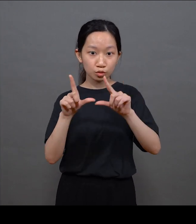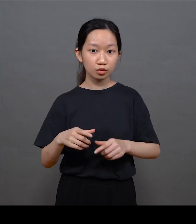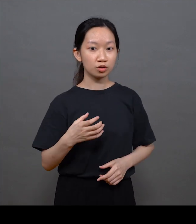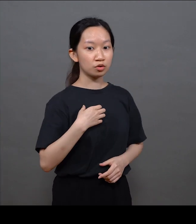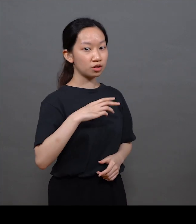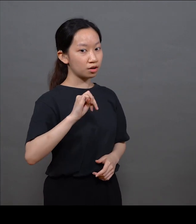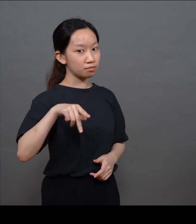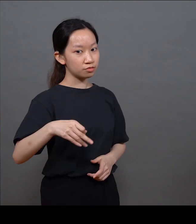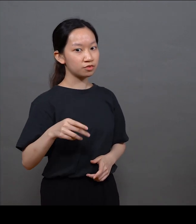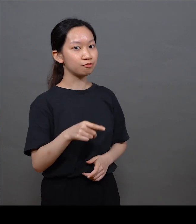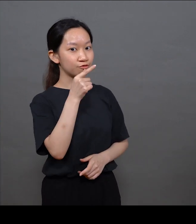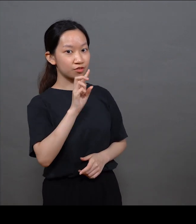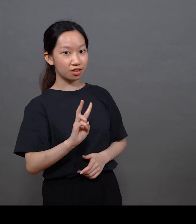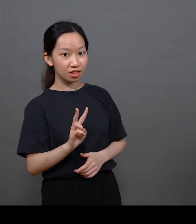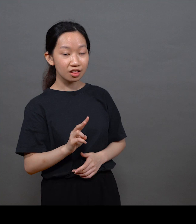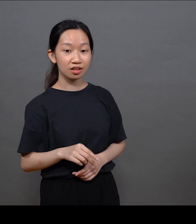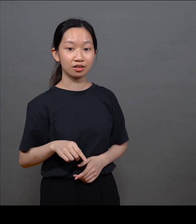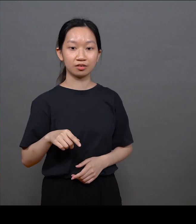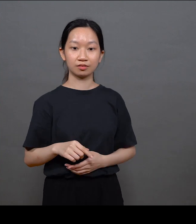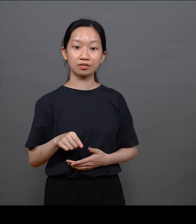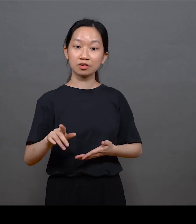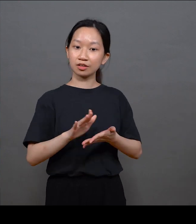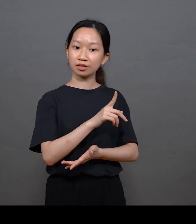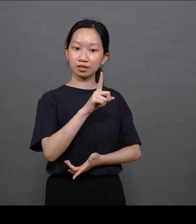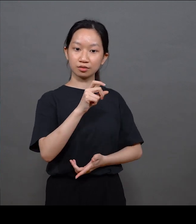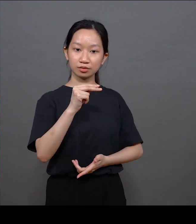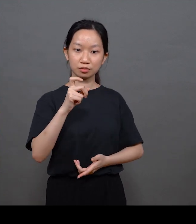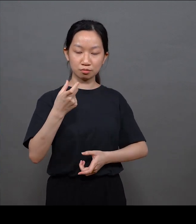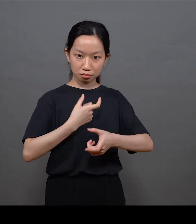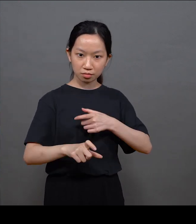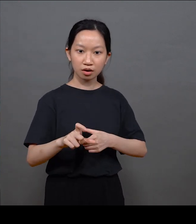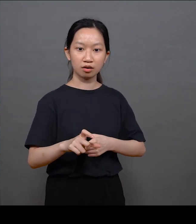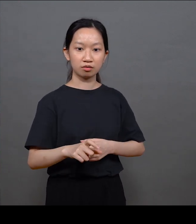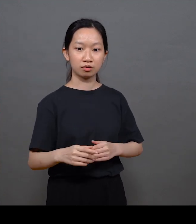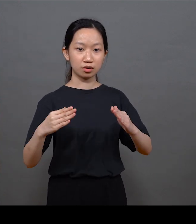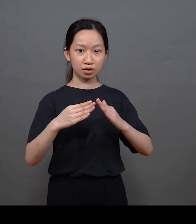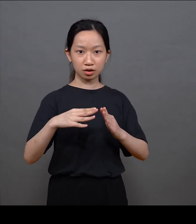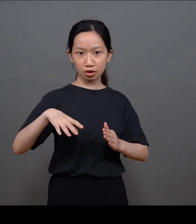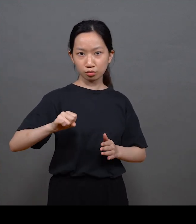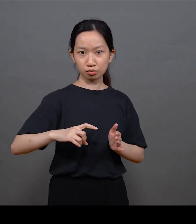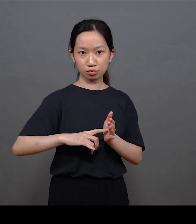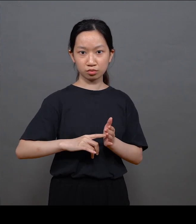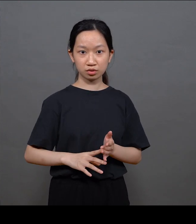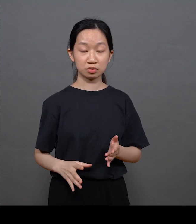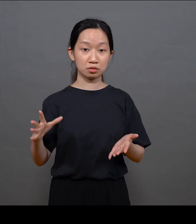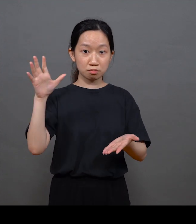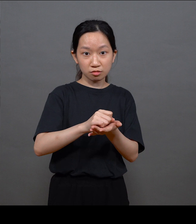I think that's also interesting to consider in terms of the Walkman which Sony originally released in 1979 and really put the company kind of